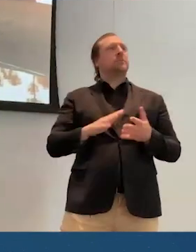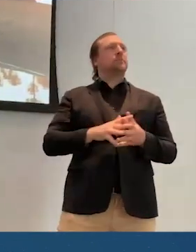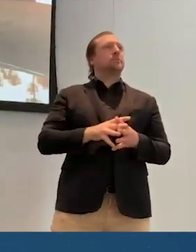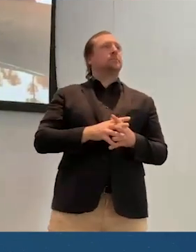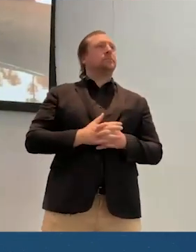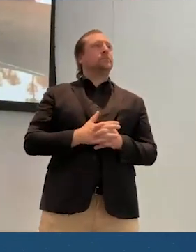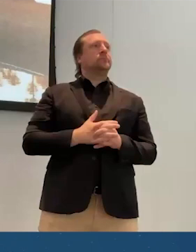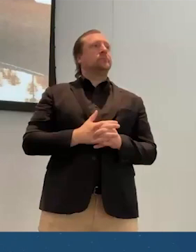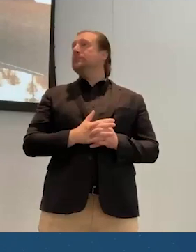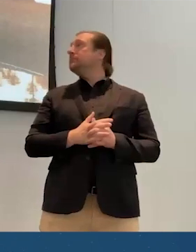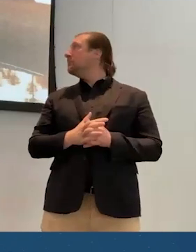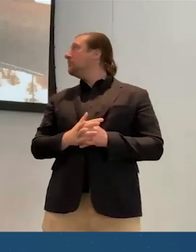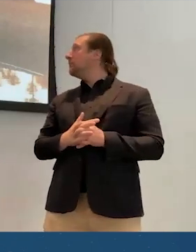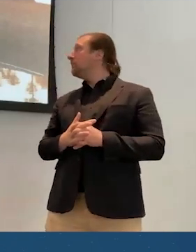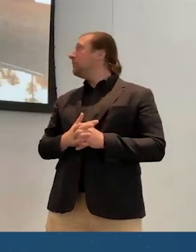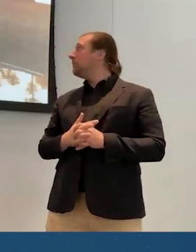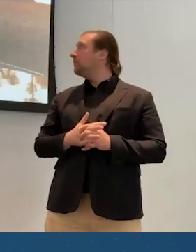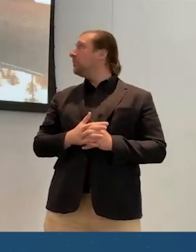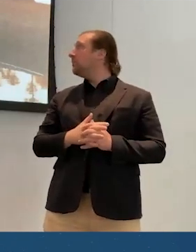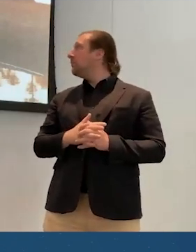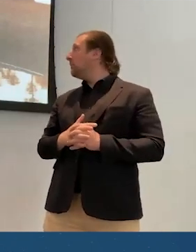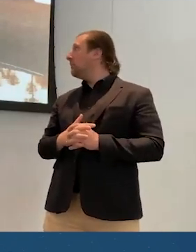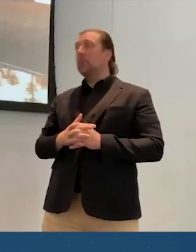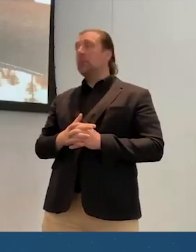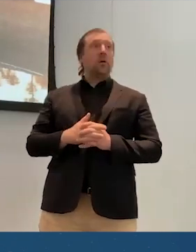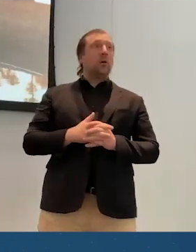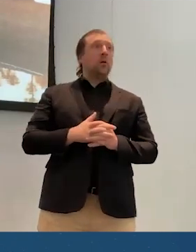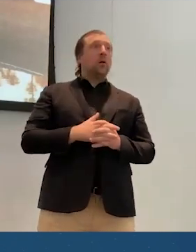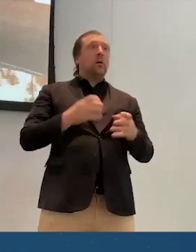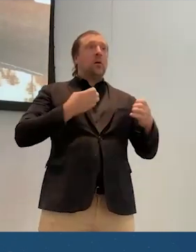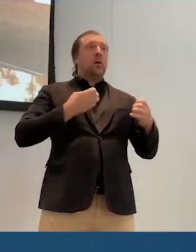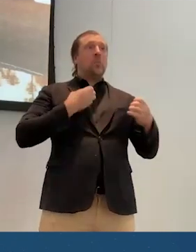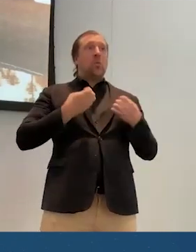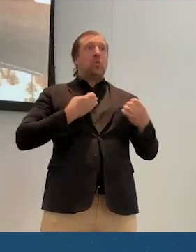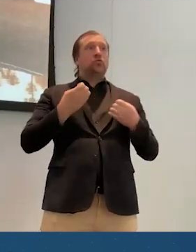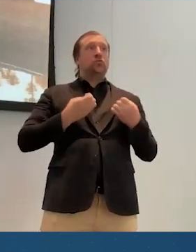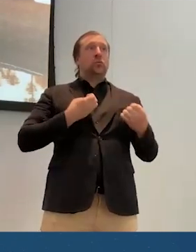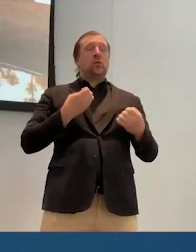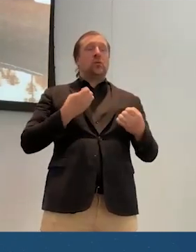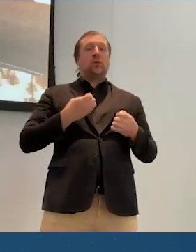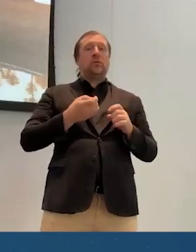also helped us quantify the emotional tone from the diary entries.